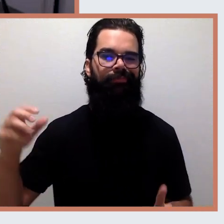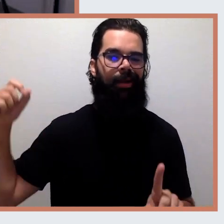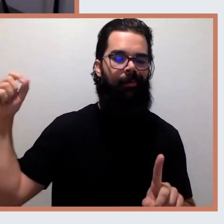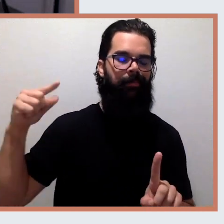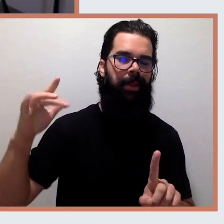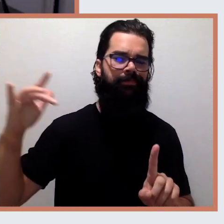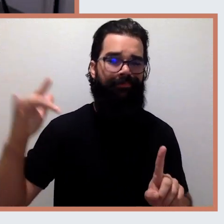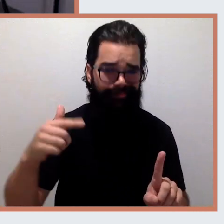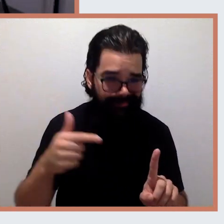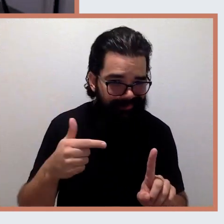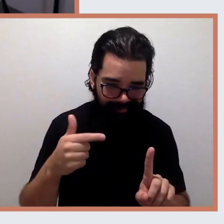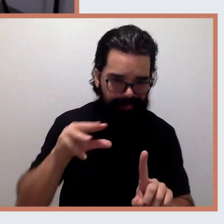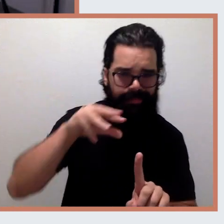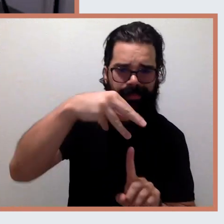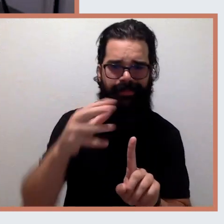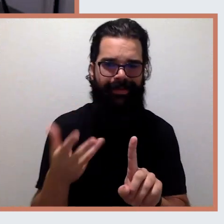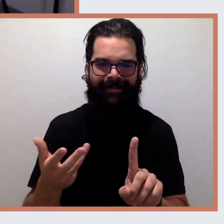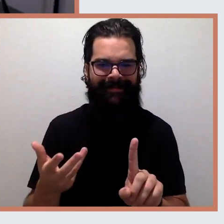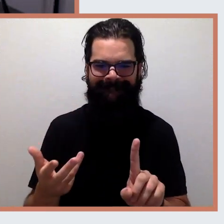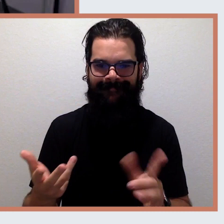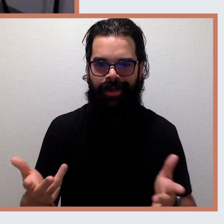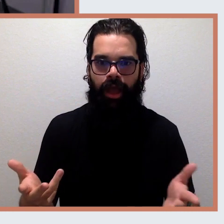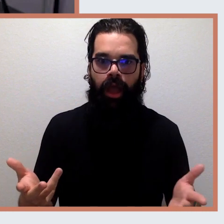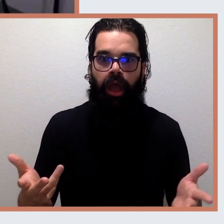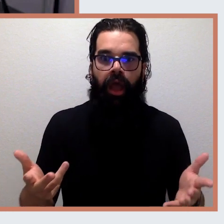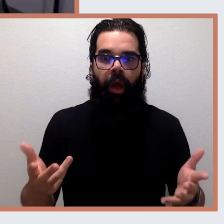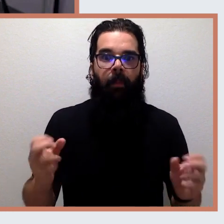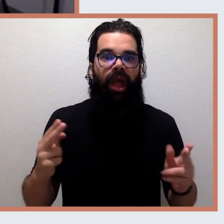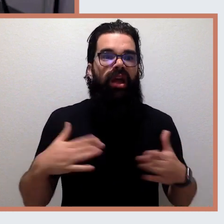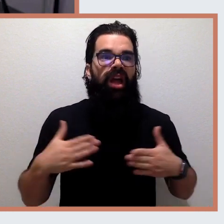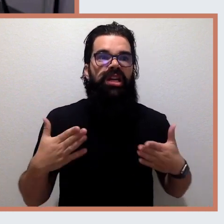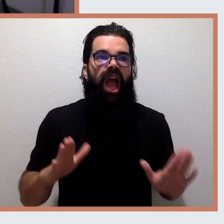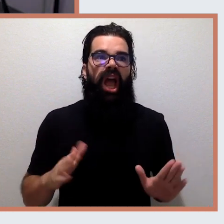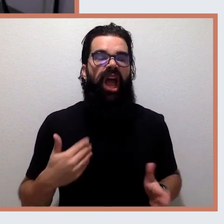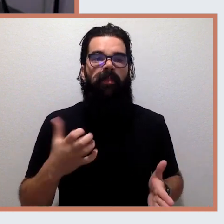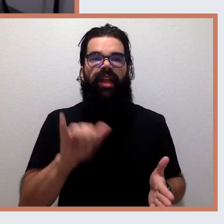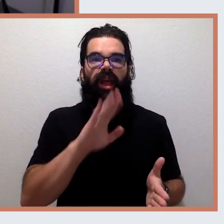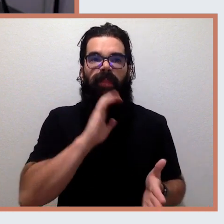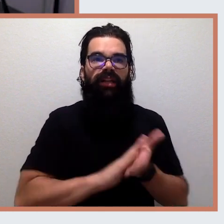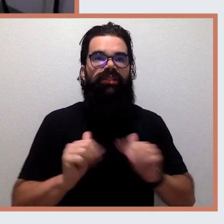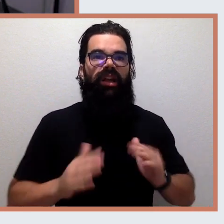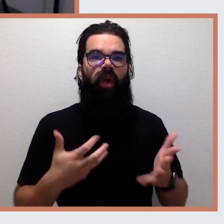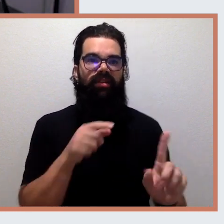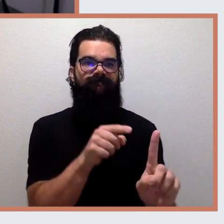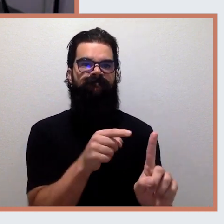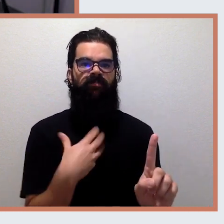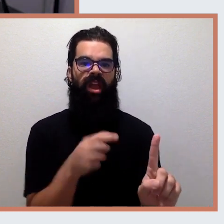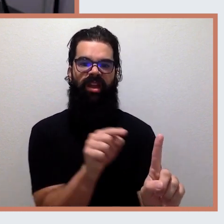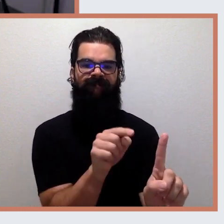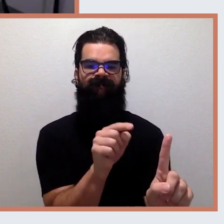but that was the spark, that was that pilot light within, like... [gasping] Right, that was like, "Oh my god, I wanna be an actor."